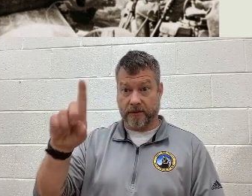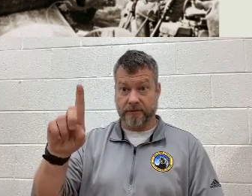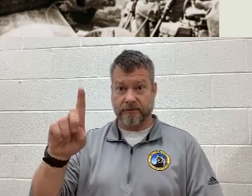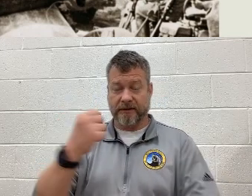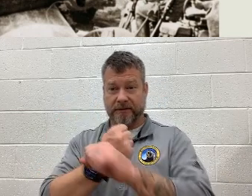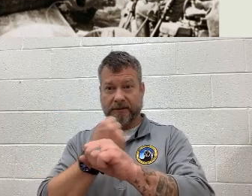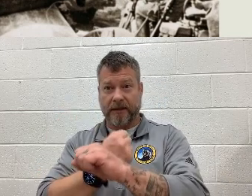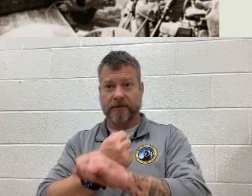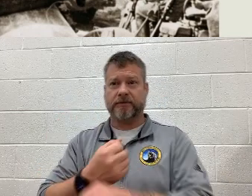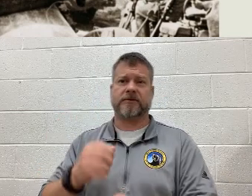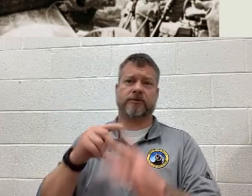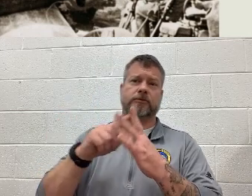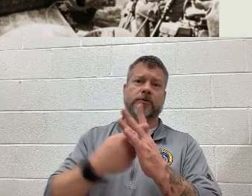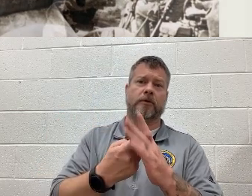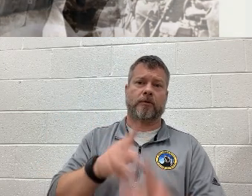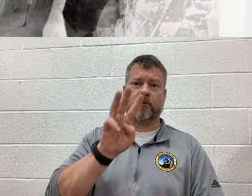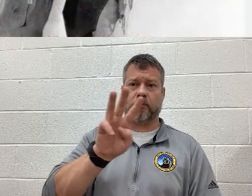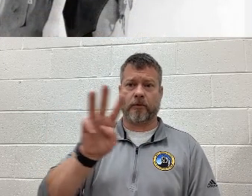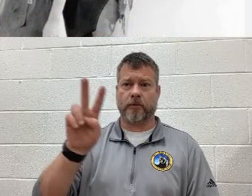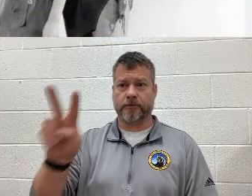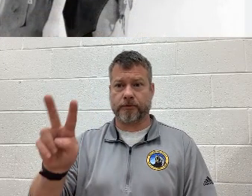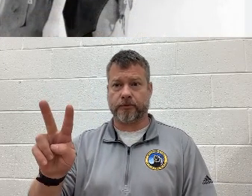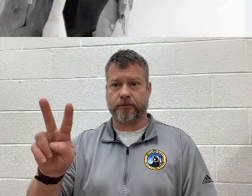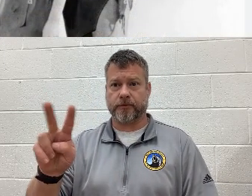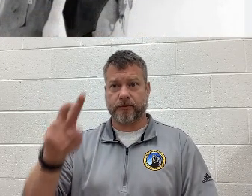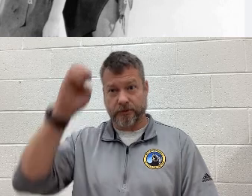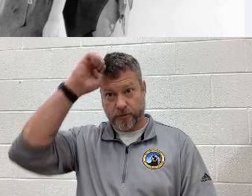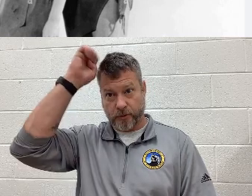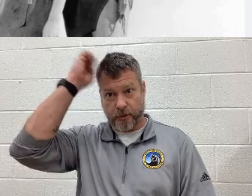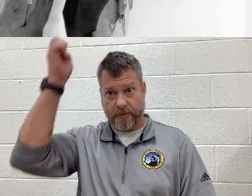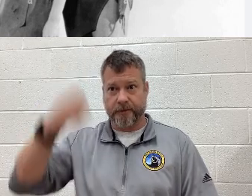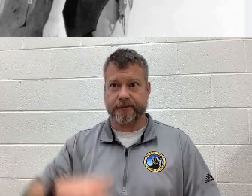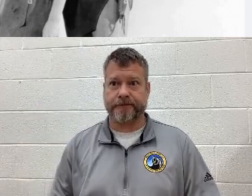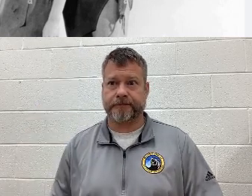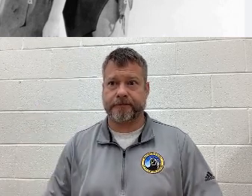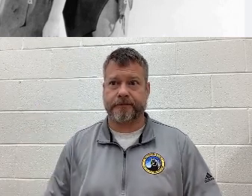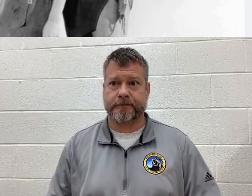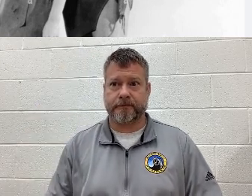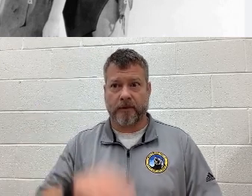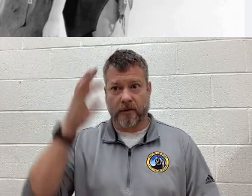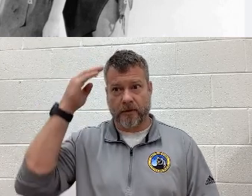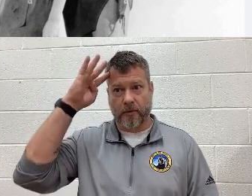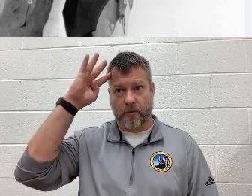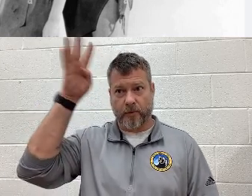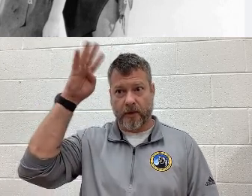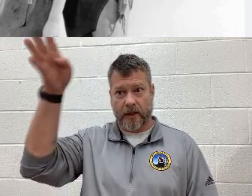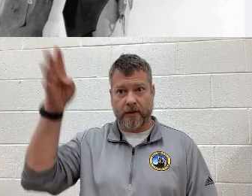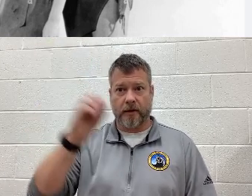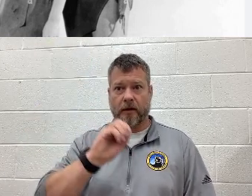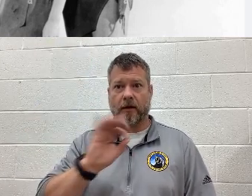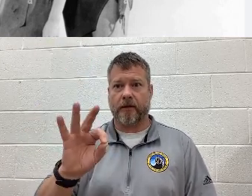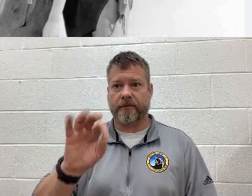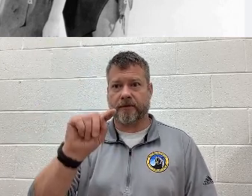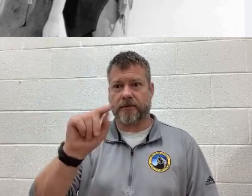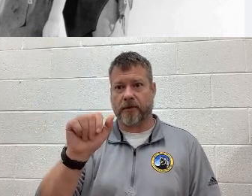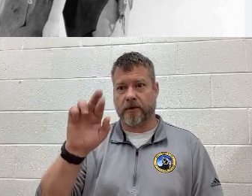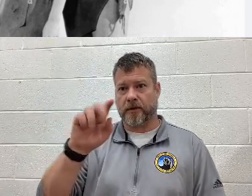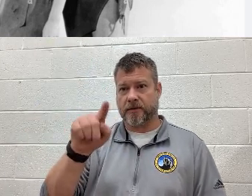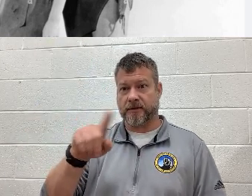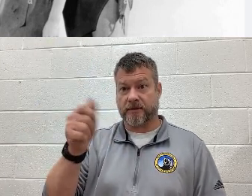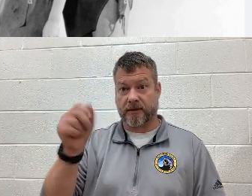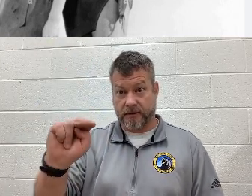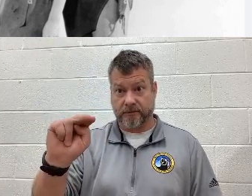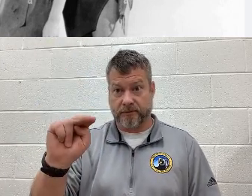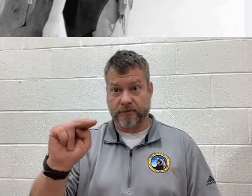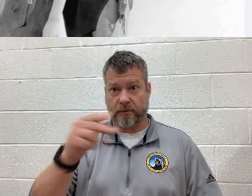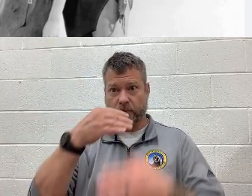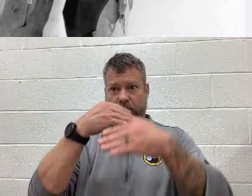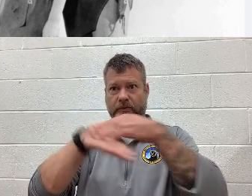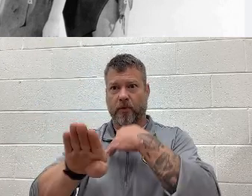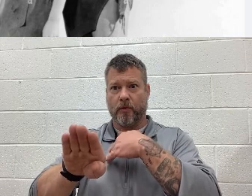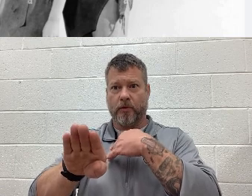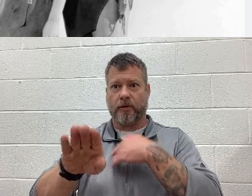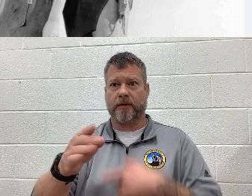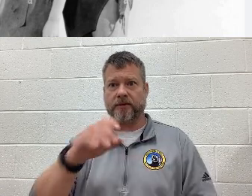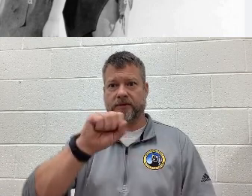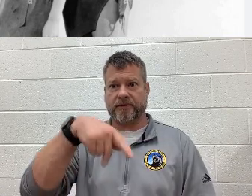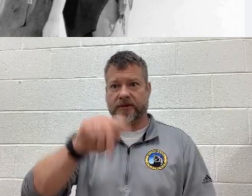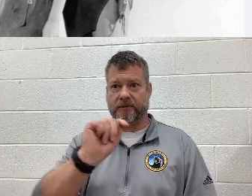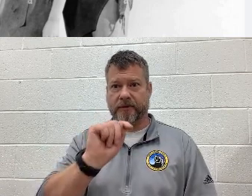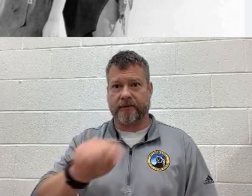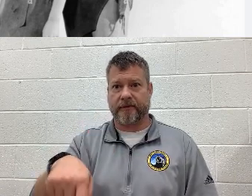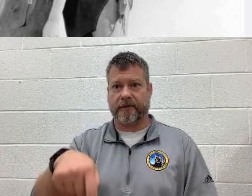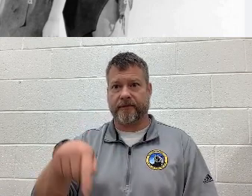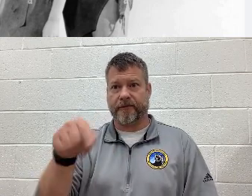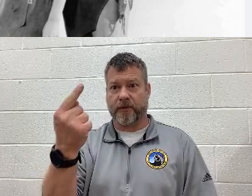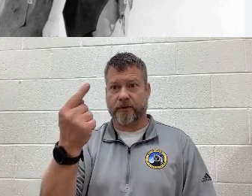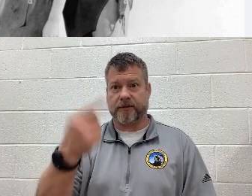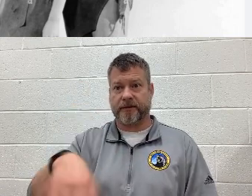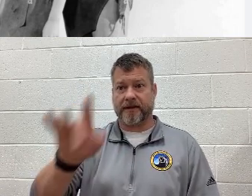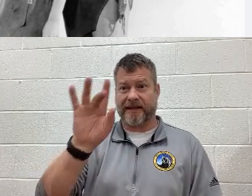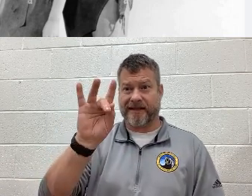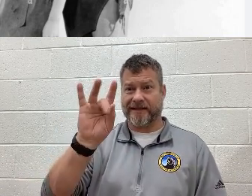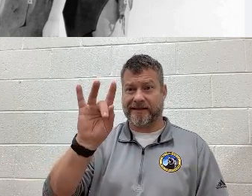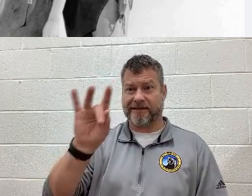Europe. The creator of Tarzan of the Apes was born on September 1st, 1875 it was a great